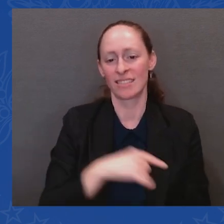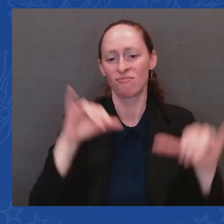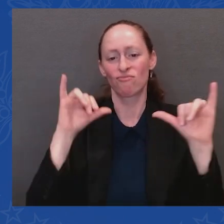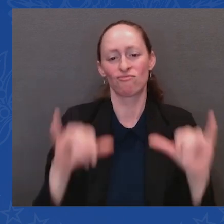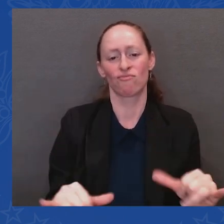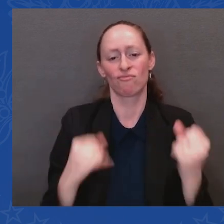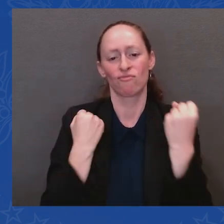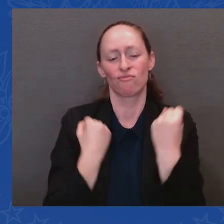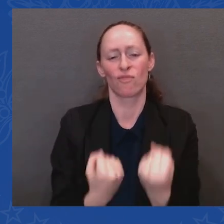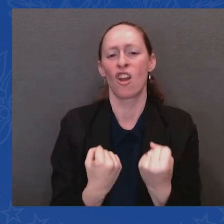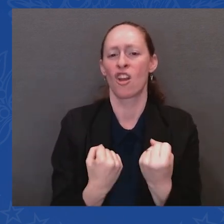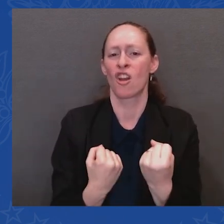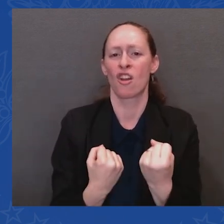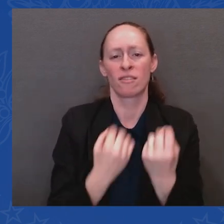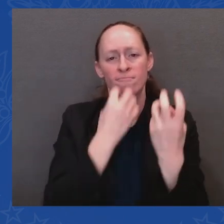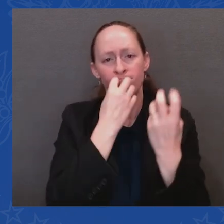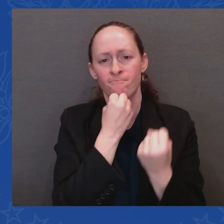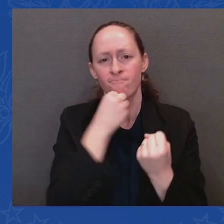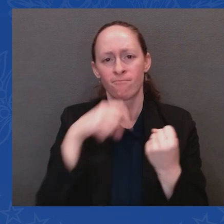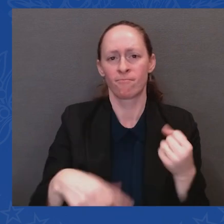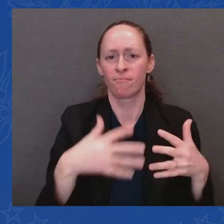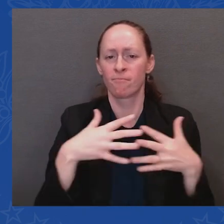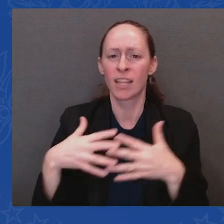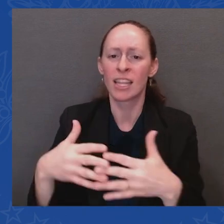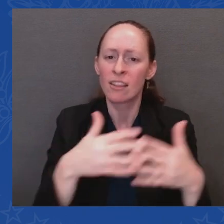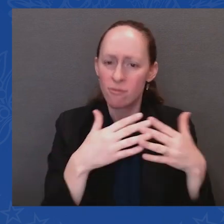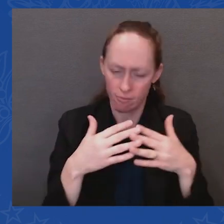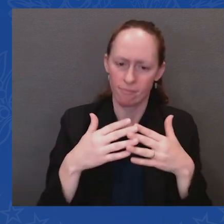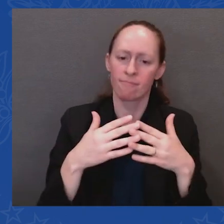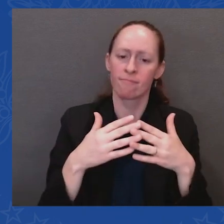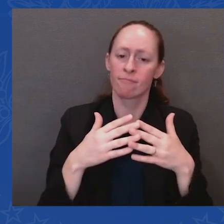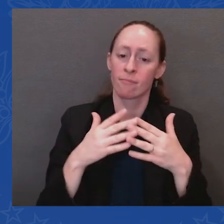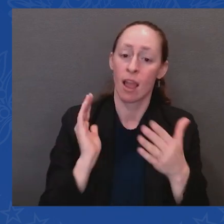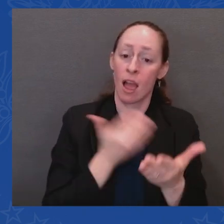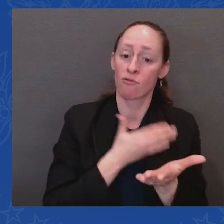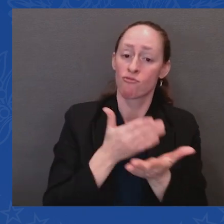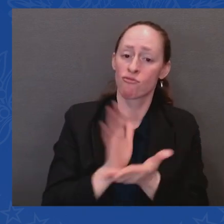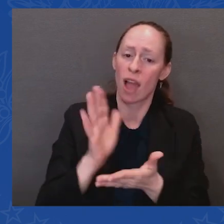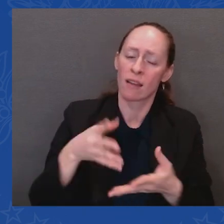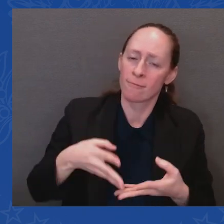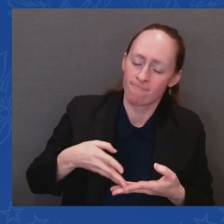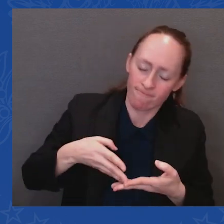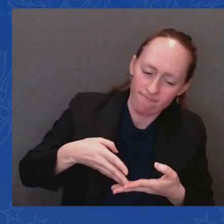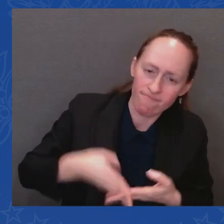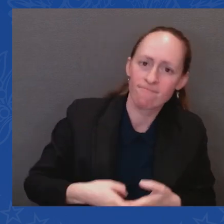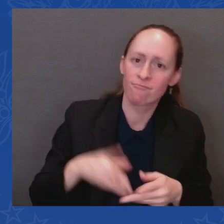everyone is endowed with certain unalienable rights. They were there when, less than a century later,